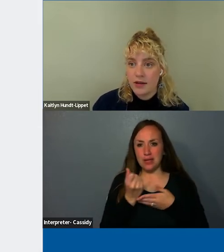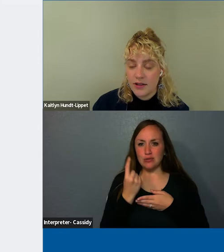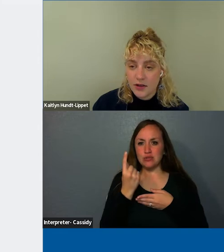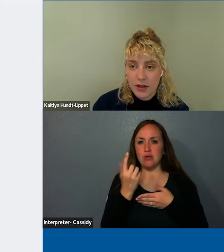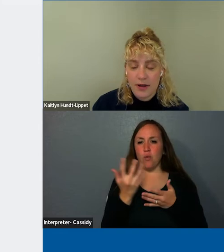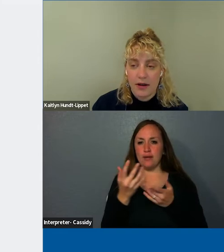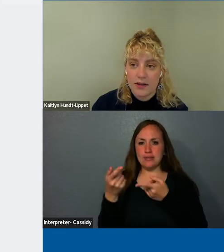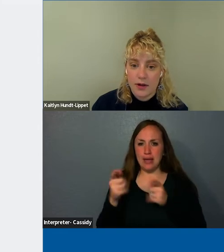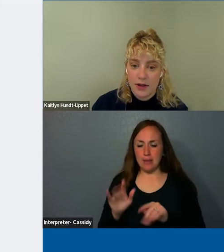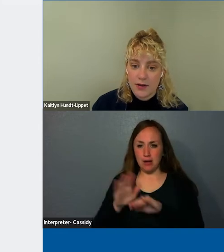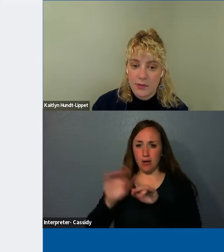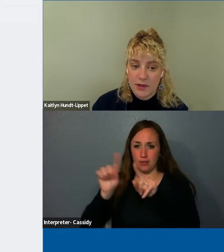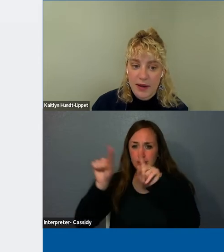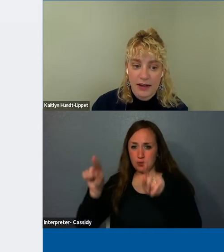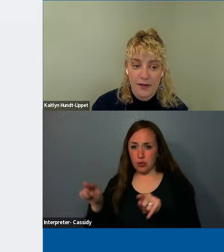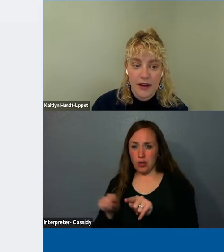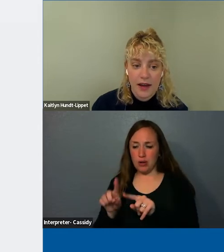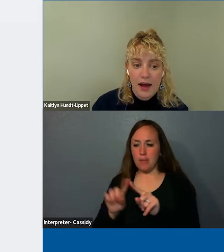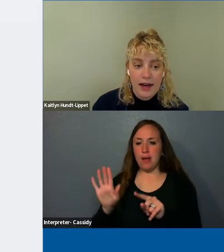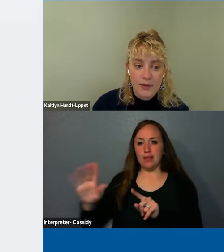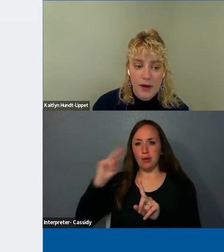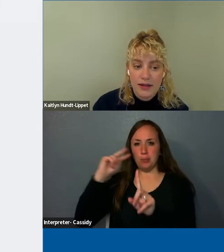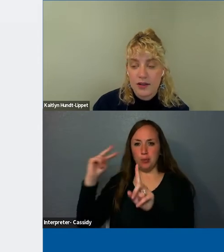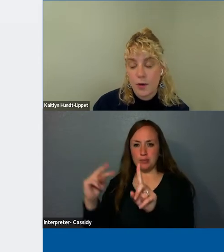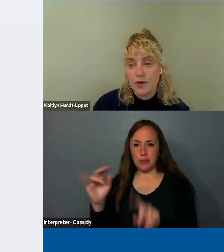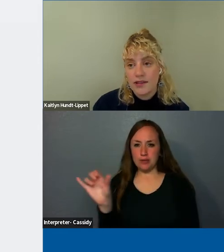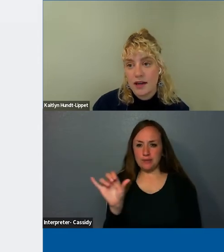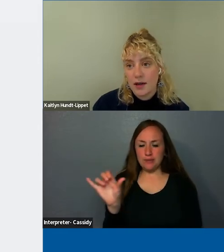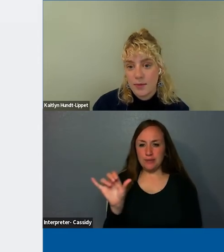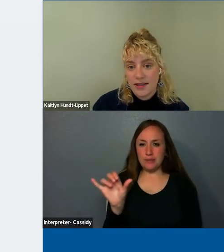on screen, but also a user's perspective, as well as quotes.